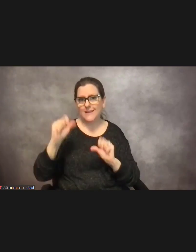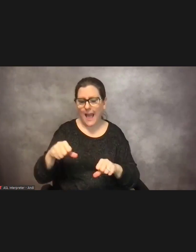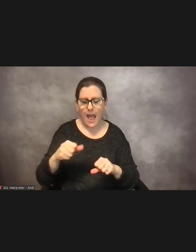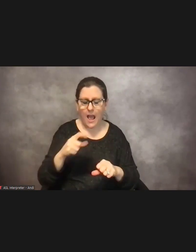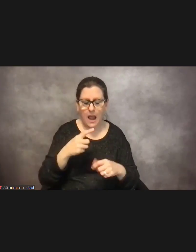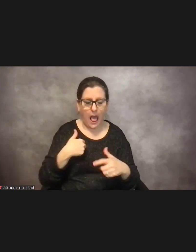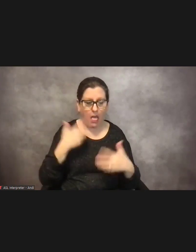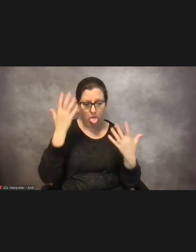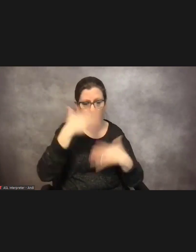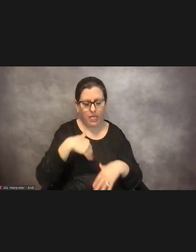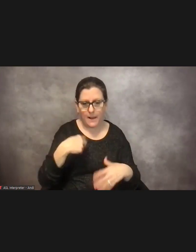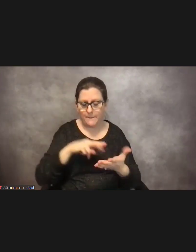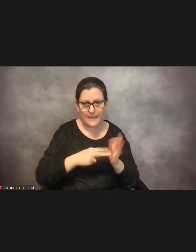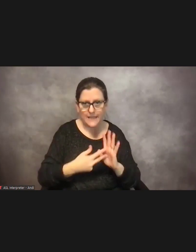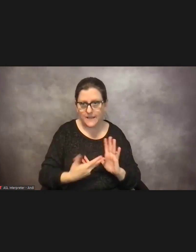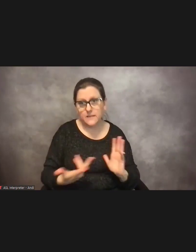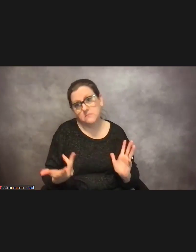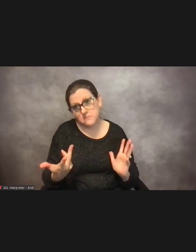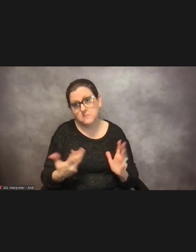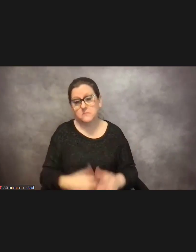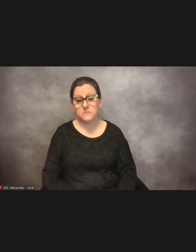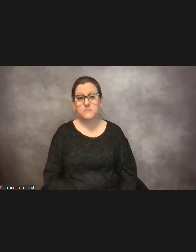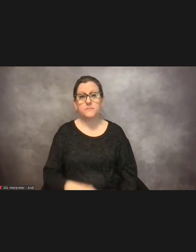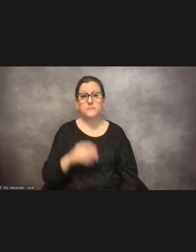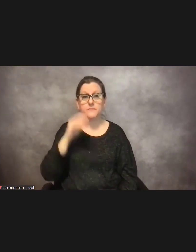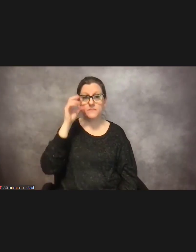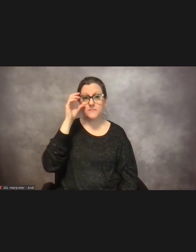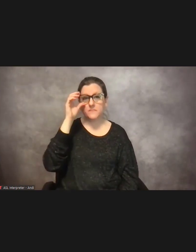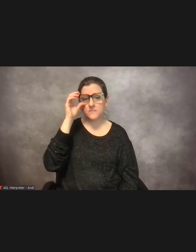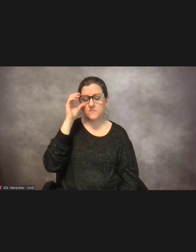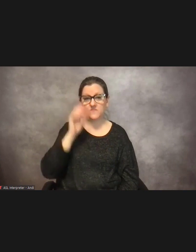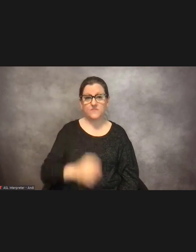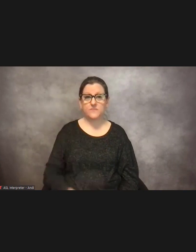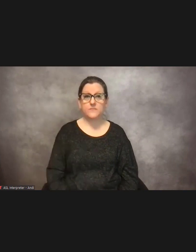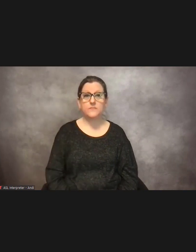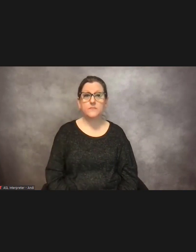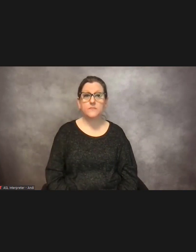screenings in ways that we might be unaware of.